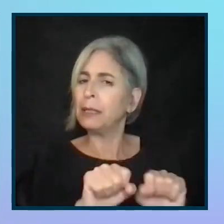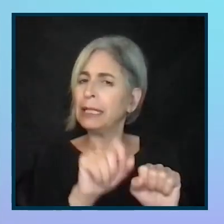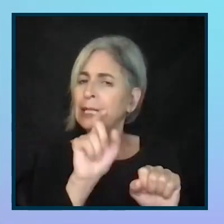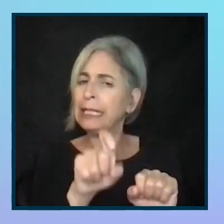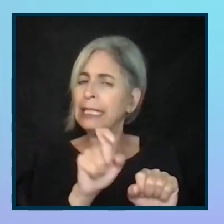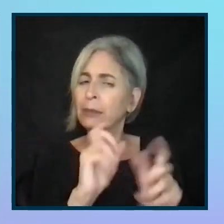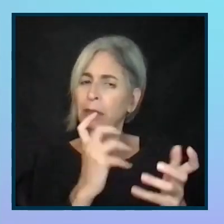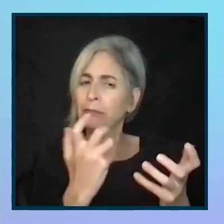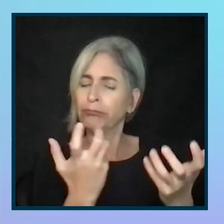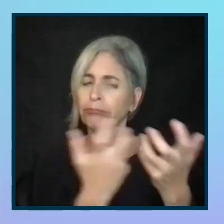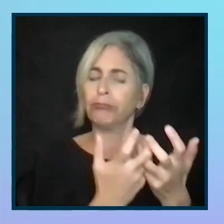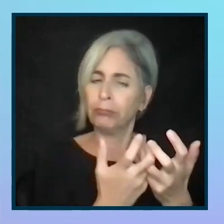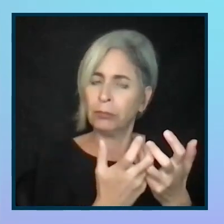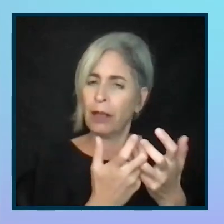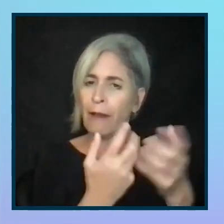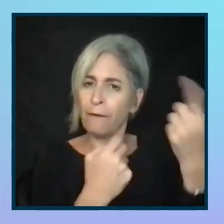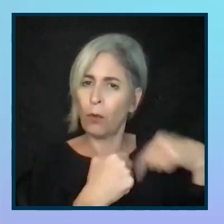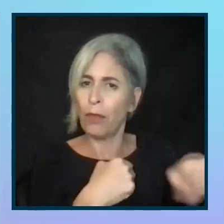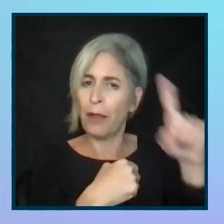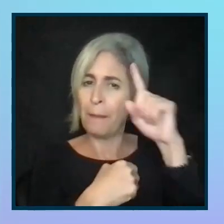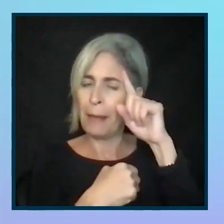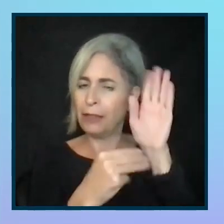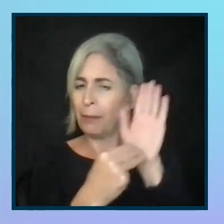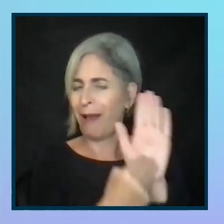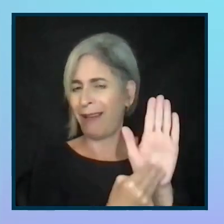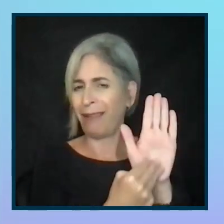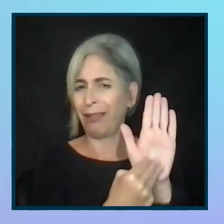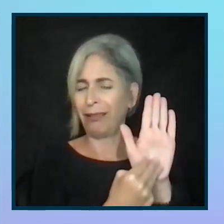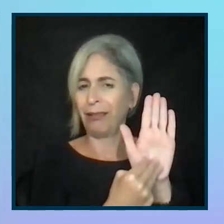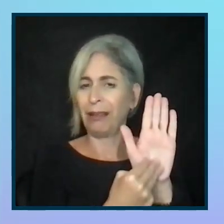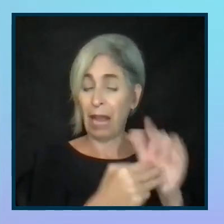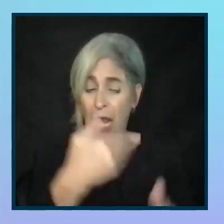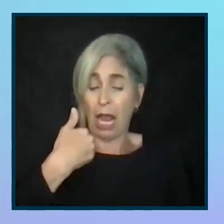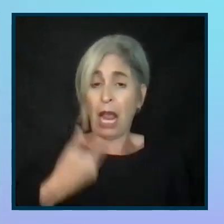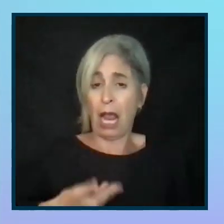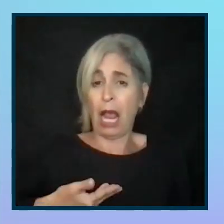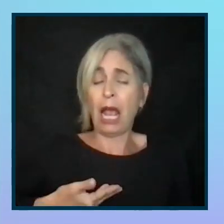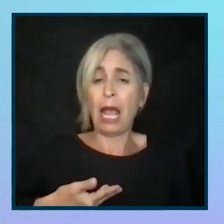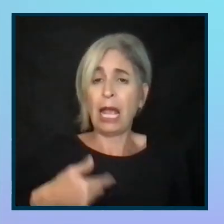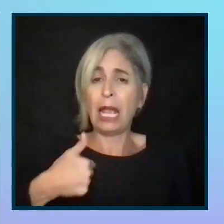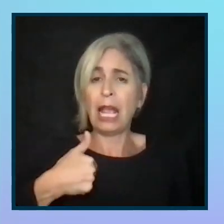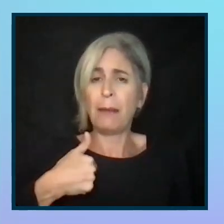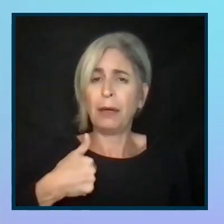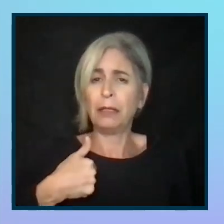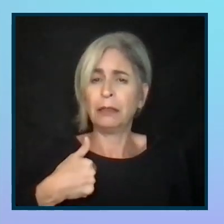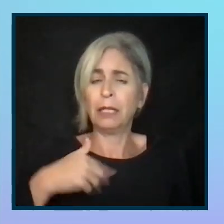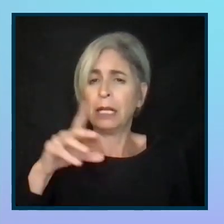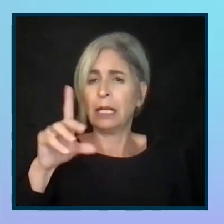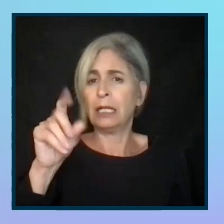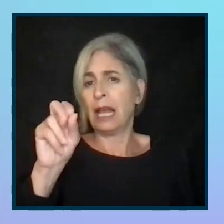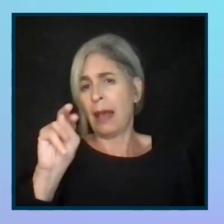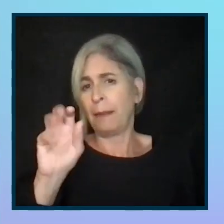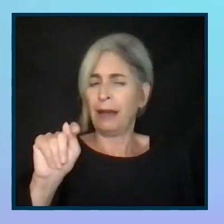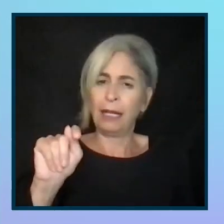in a way that makes sense in their mental model. And so I am a dominant style,